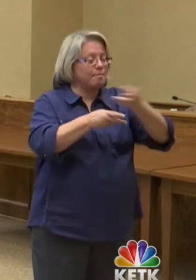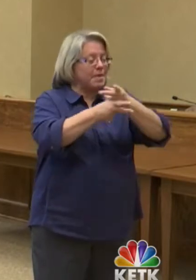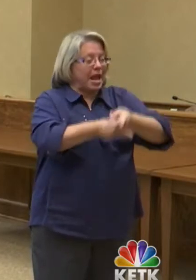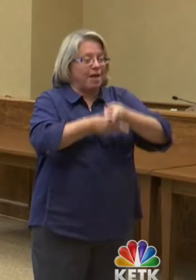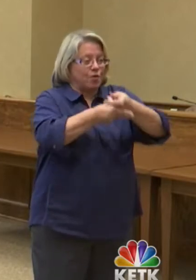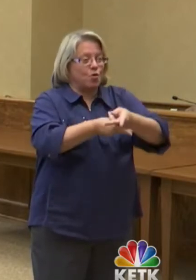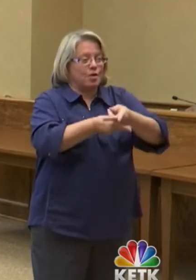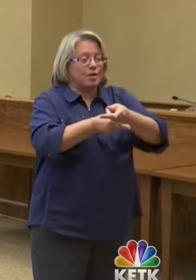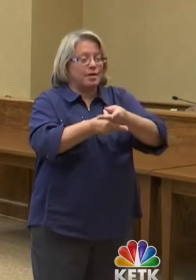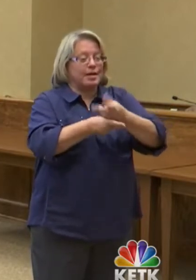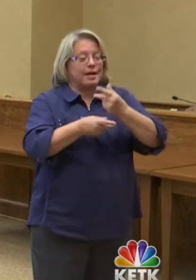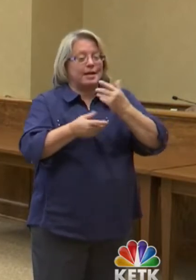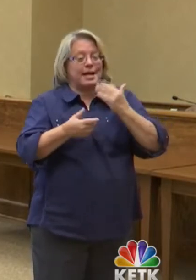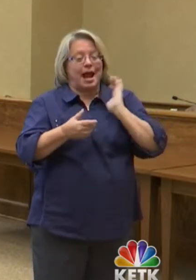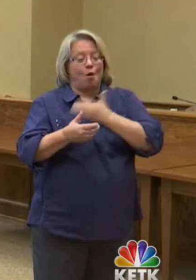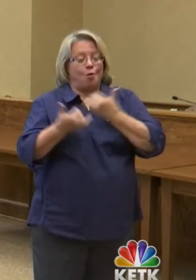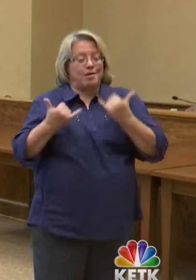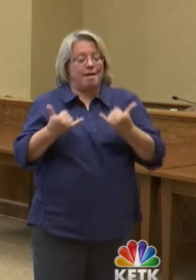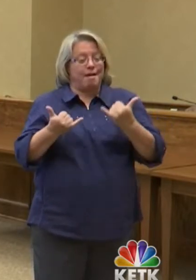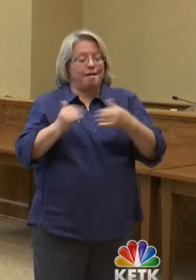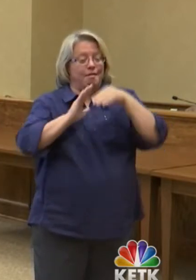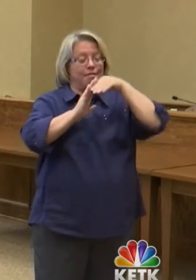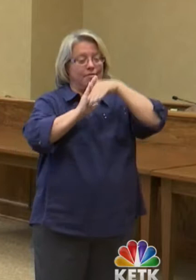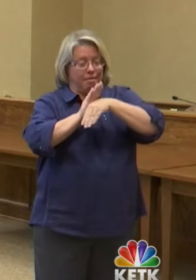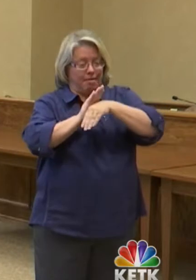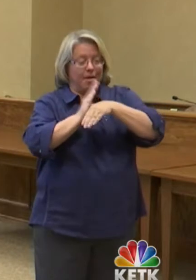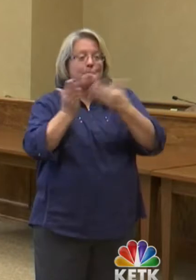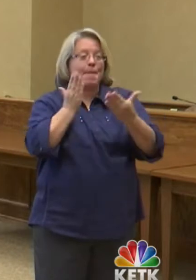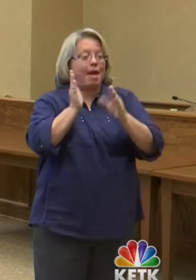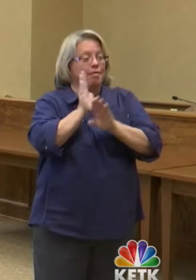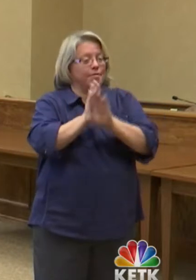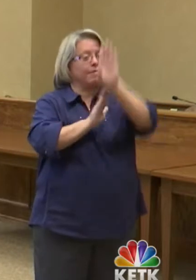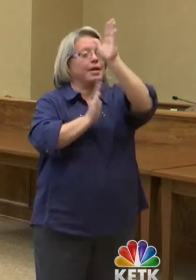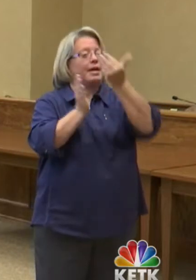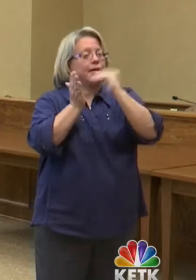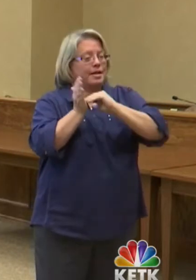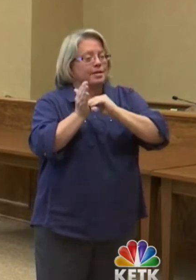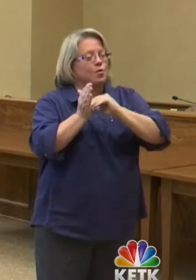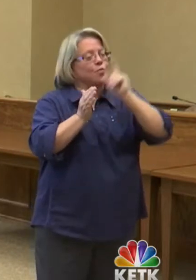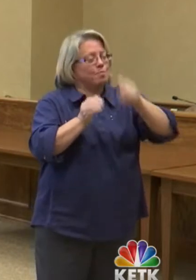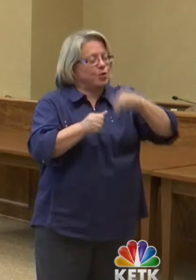THESE ARE HEALTH CHOICES. THE INDIVIDUALS AND BUSINESSES WILL NEED TO CONTINUE VOLUNTARILY AS WE MOVE FORWARD. IF WE DO NOT DO THAT MOVING